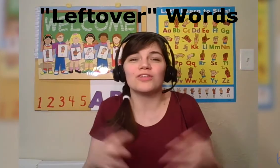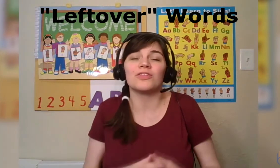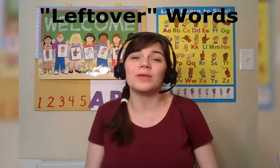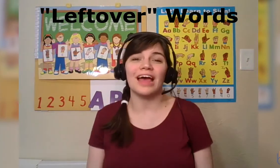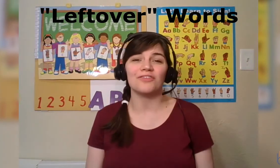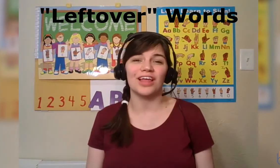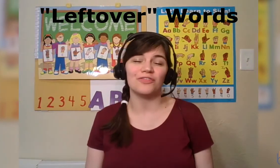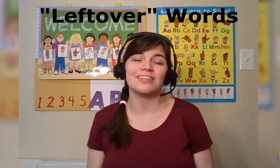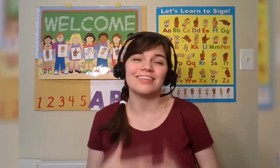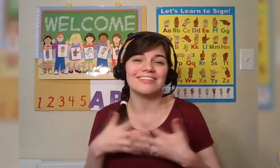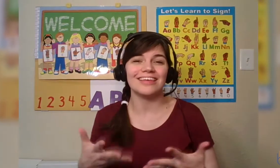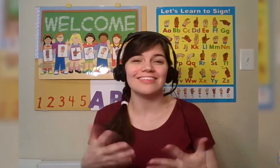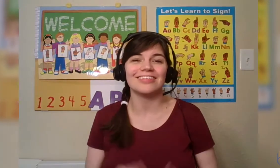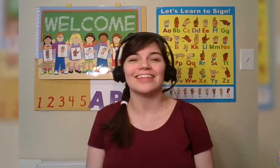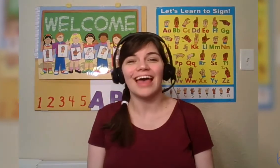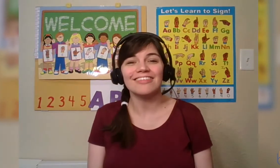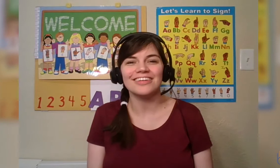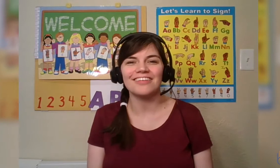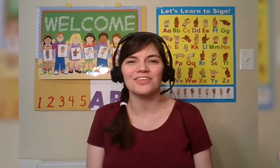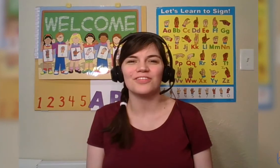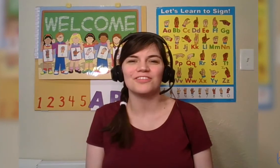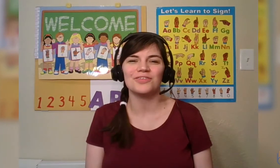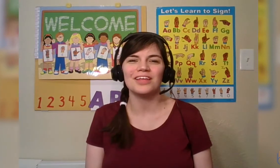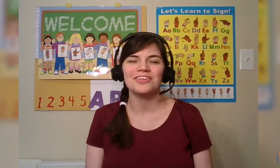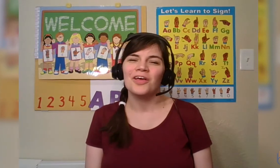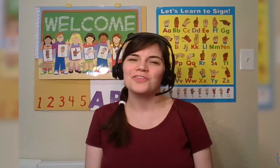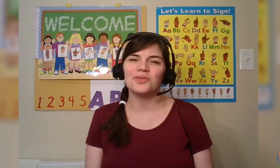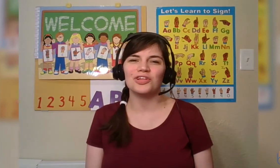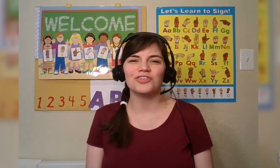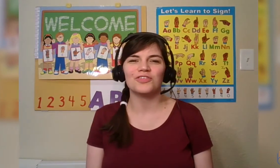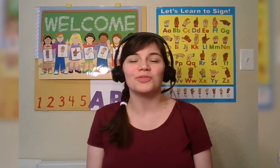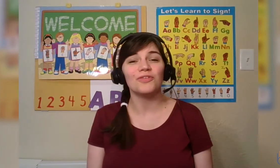that we have left. This is the last lesson of this unit, so we'll learn some new vocabulary.